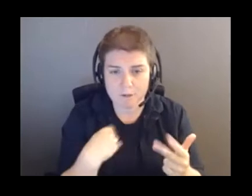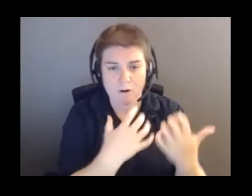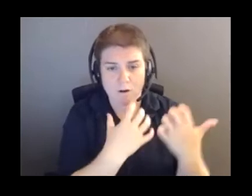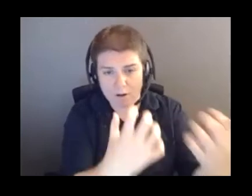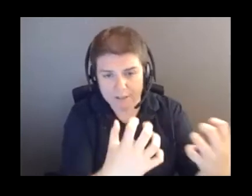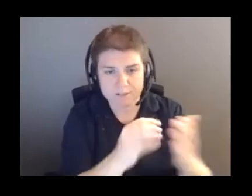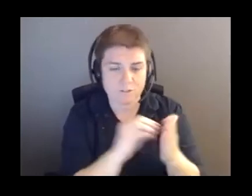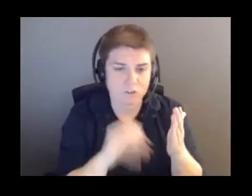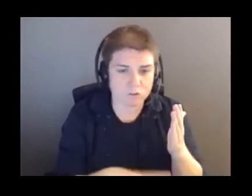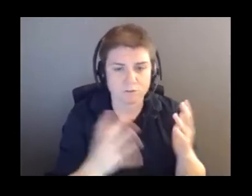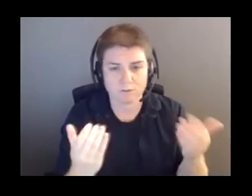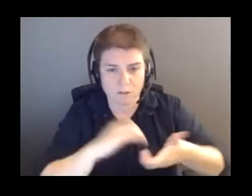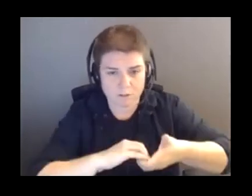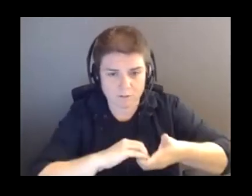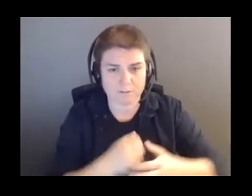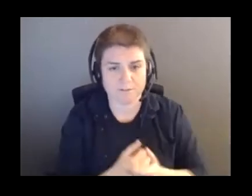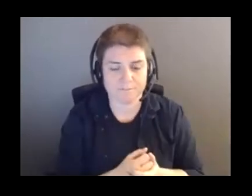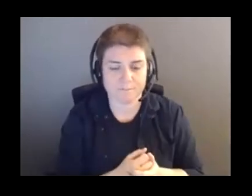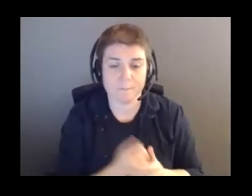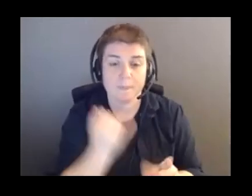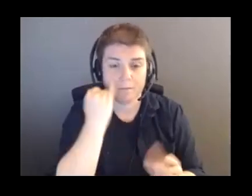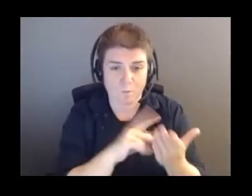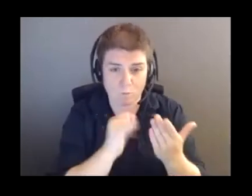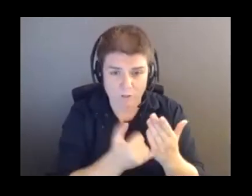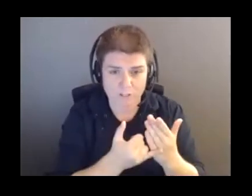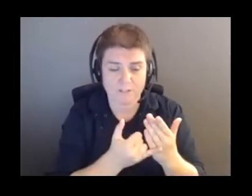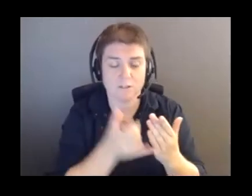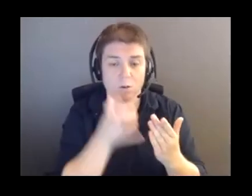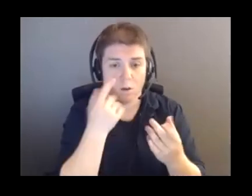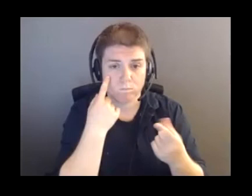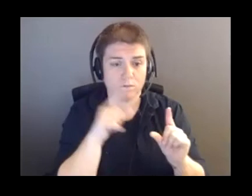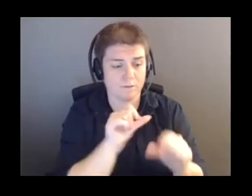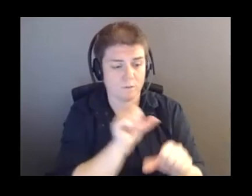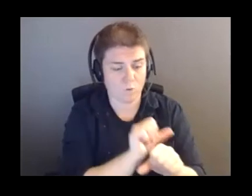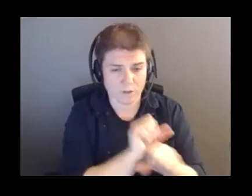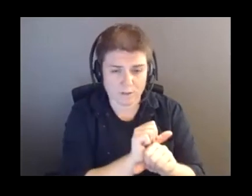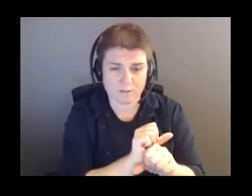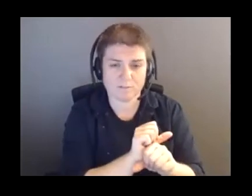and partners. If the project will result in work that may eventually be shared with the